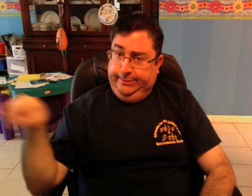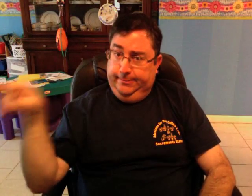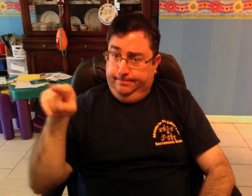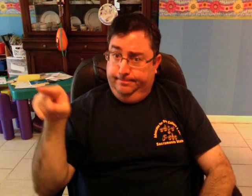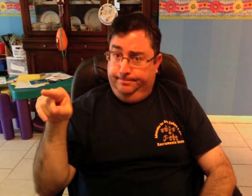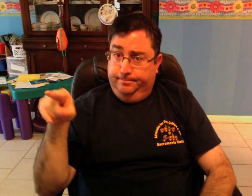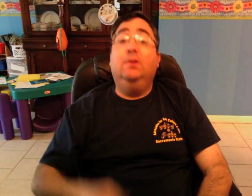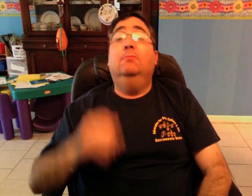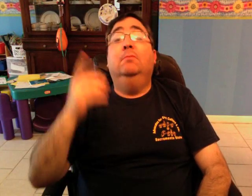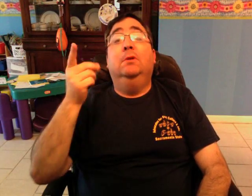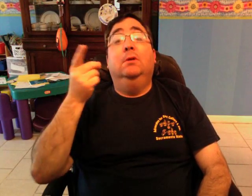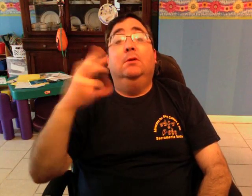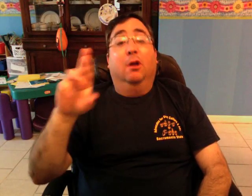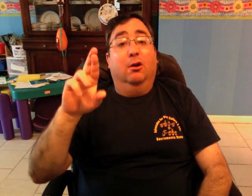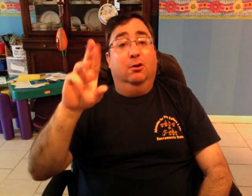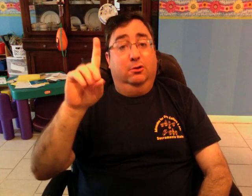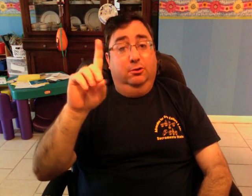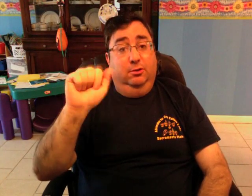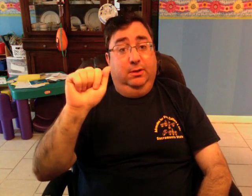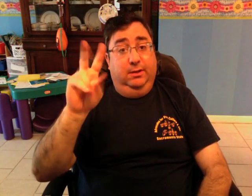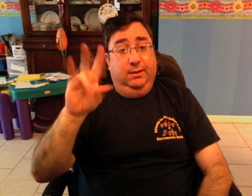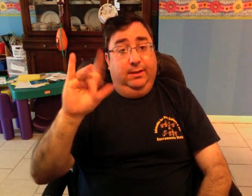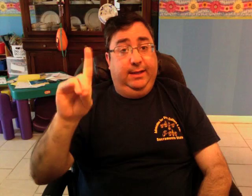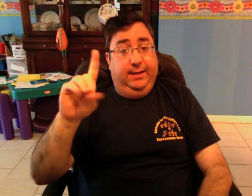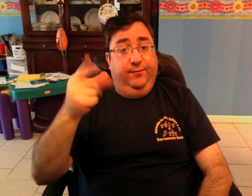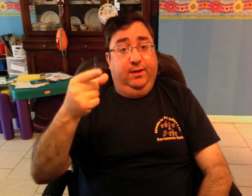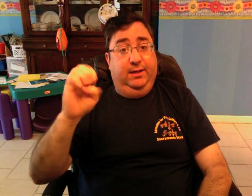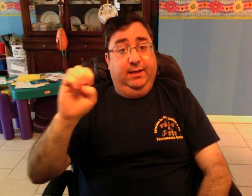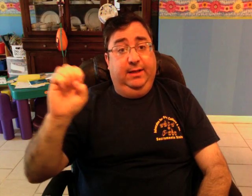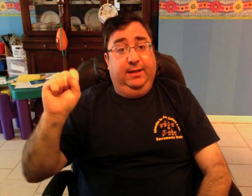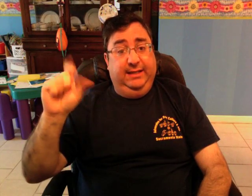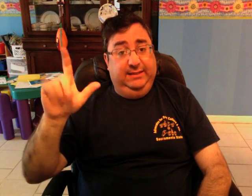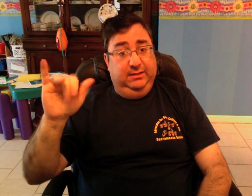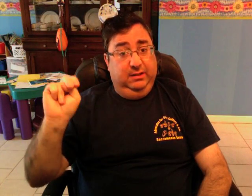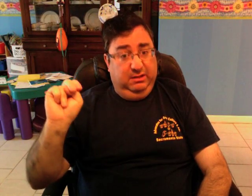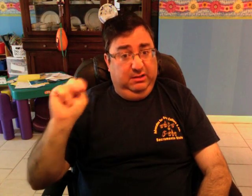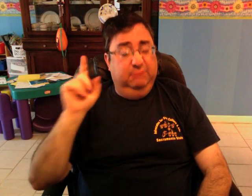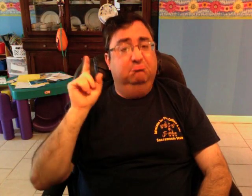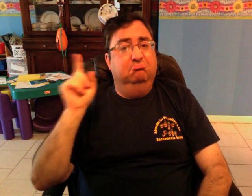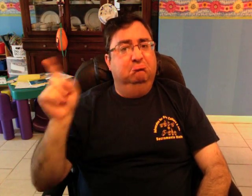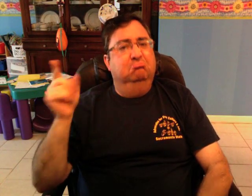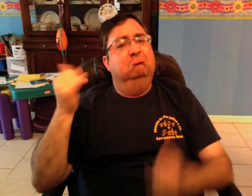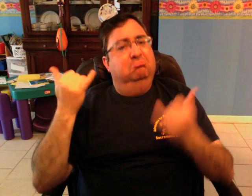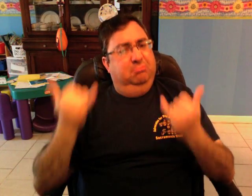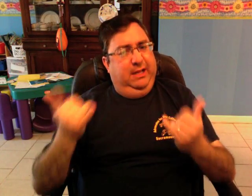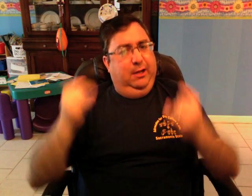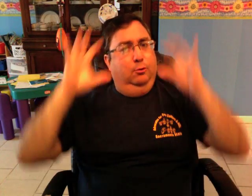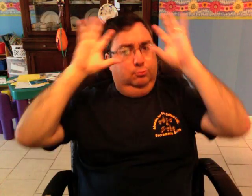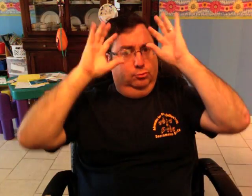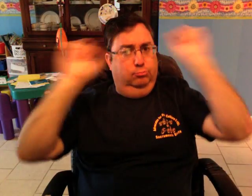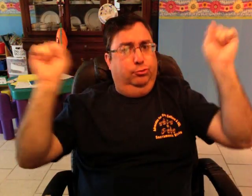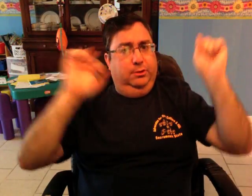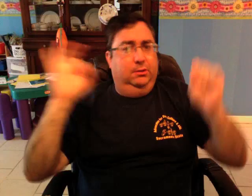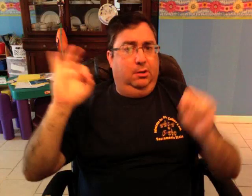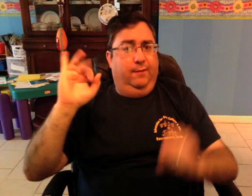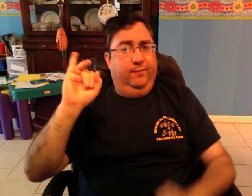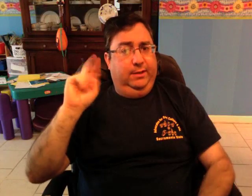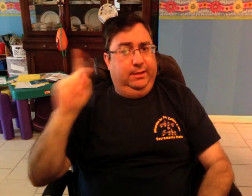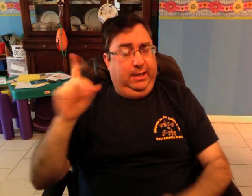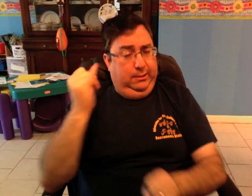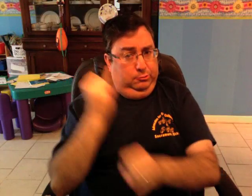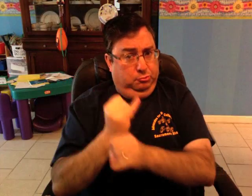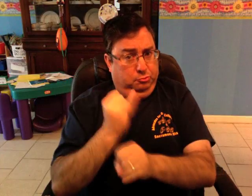Dr. David Geeslin, who is now Supt. of the Indiana School for the Deaf,